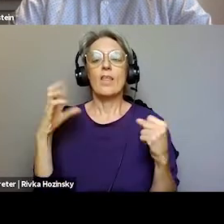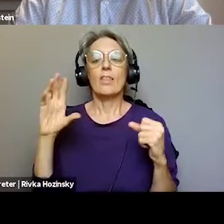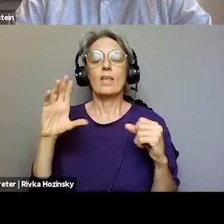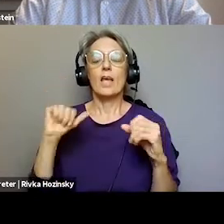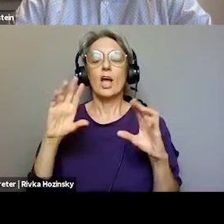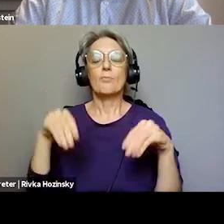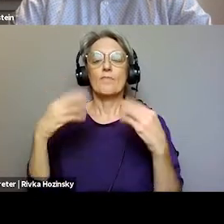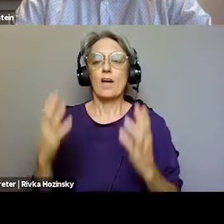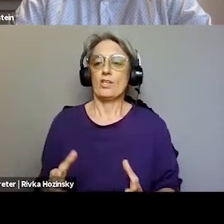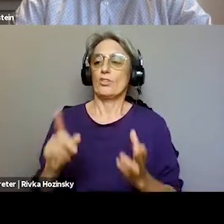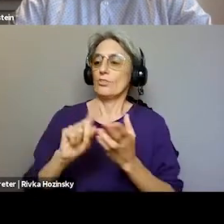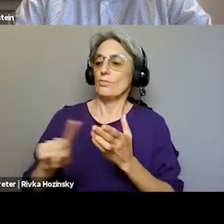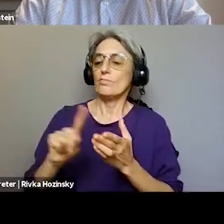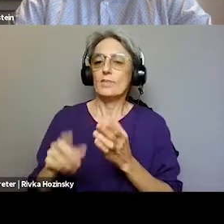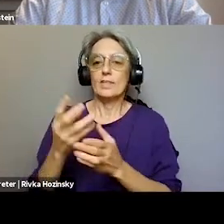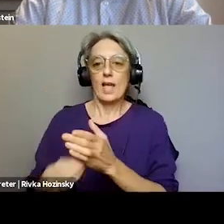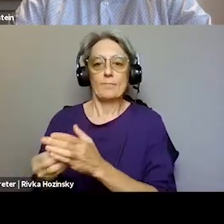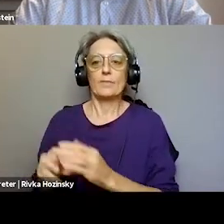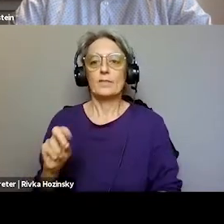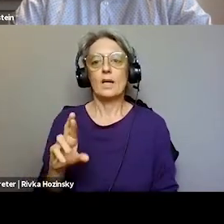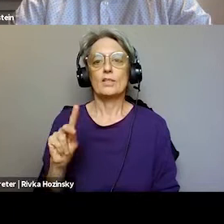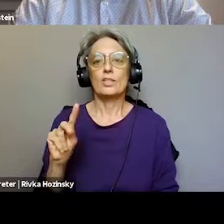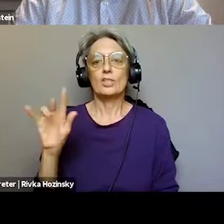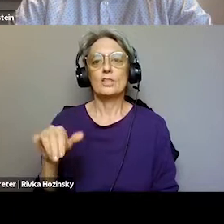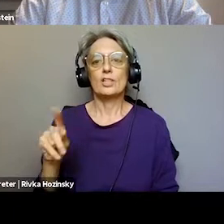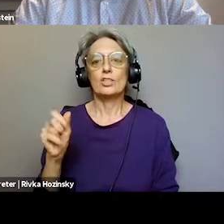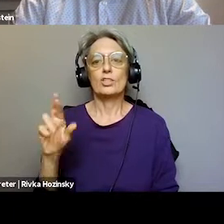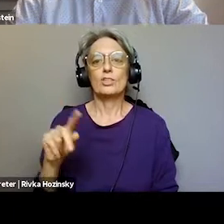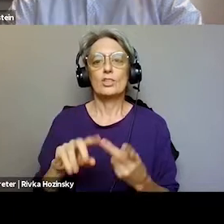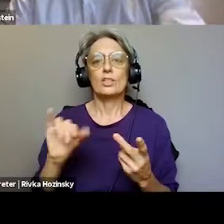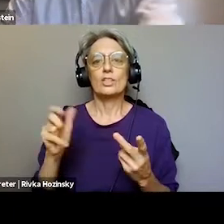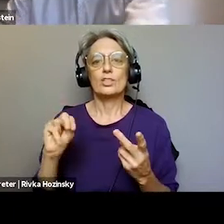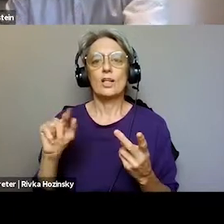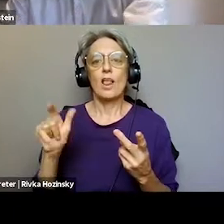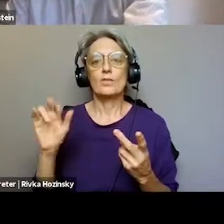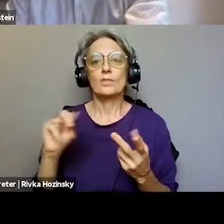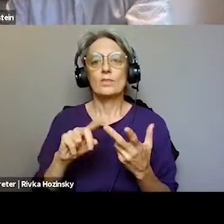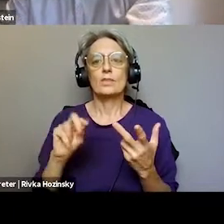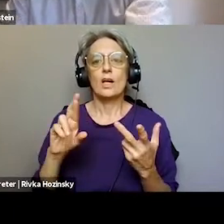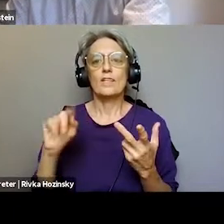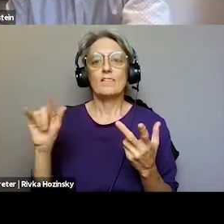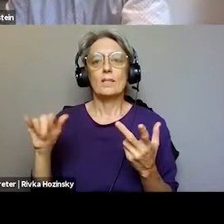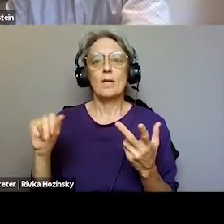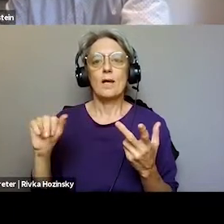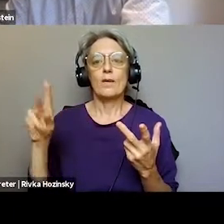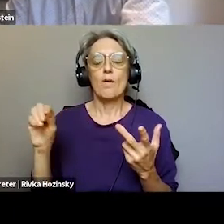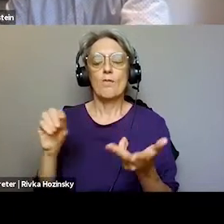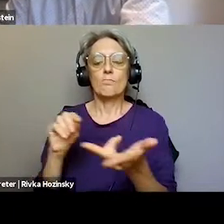Doctors Kristi Kirschner, Jeanne Alhusen, and Dr. Tiffany Panko drawing upon their experiences and